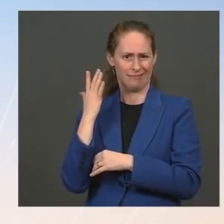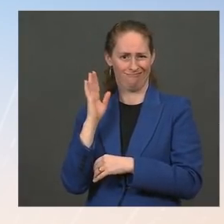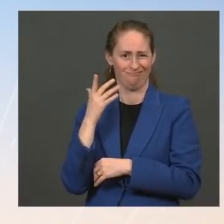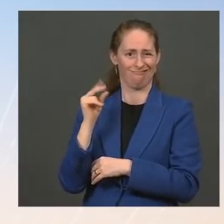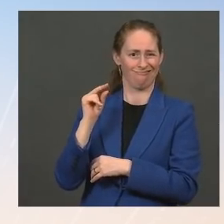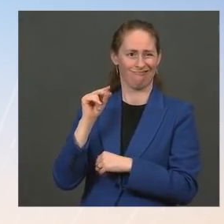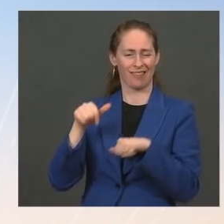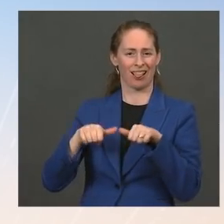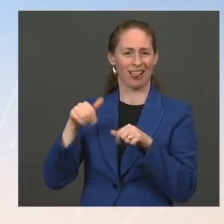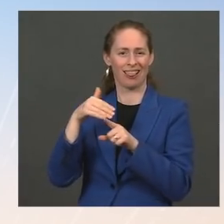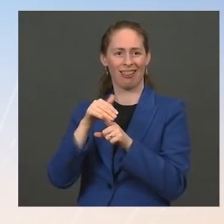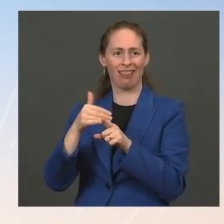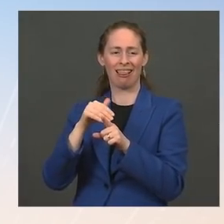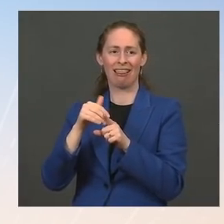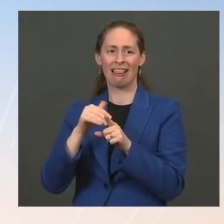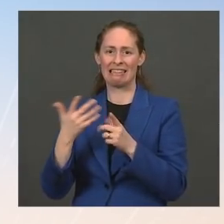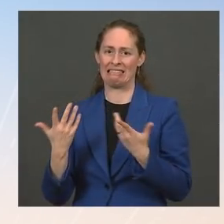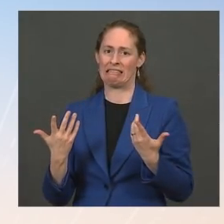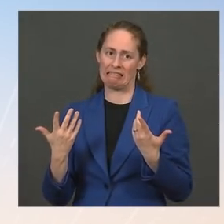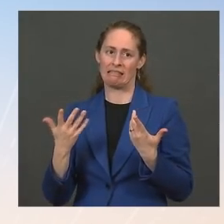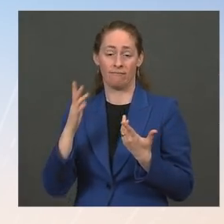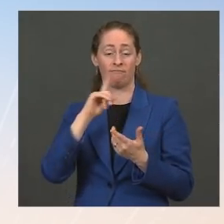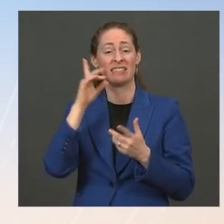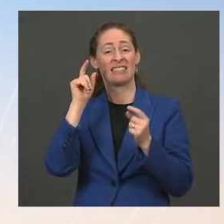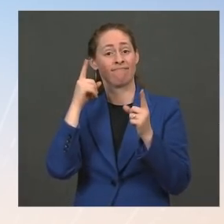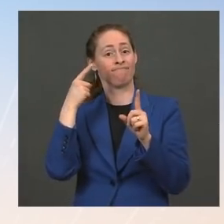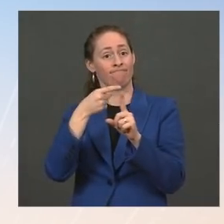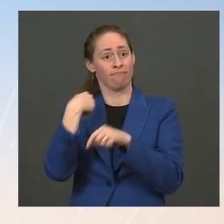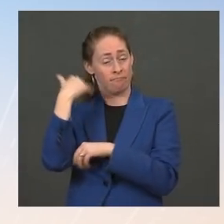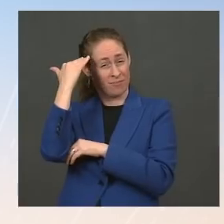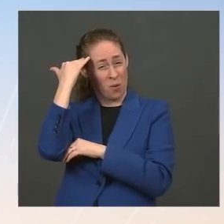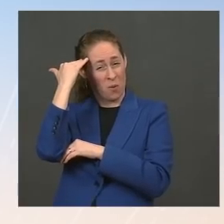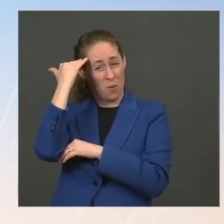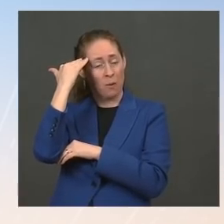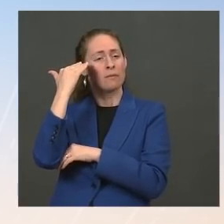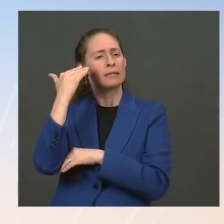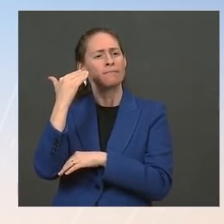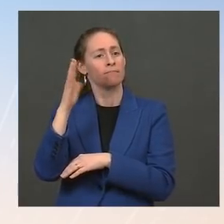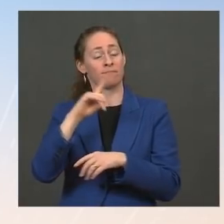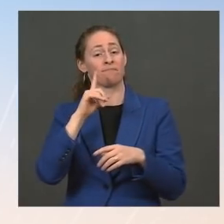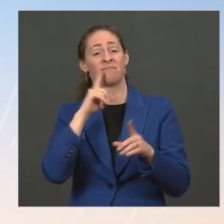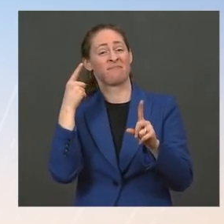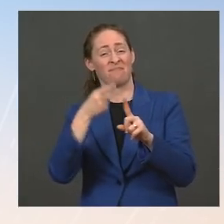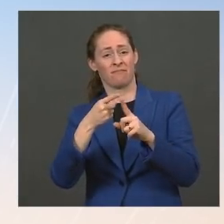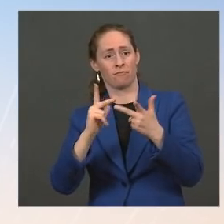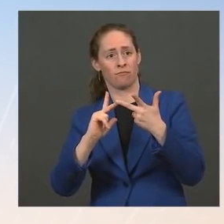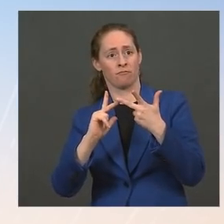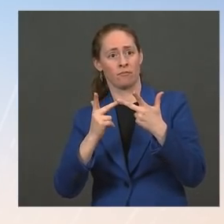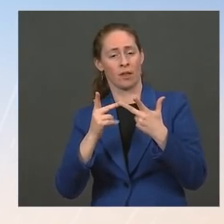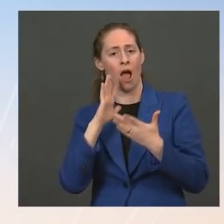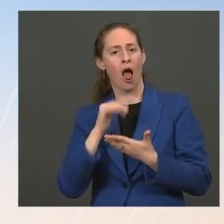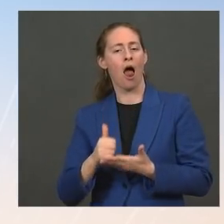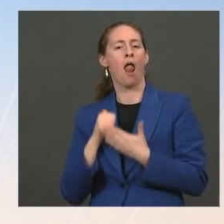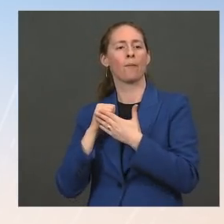there's no question that getting a booster will help strengthen people, protect them. And we will continue to project that out publicly.